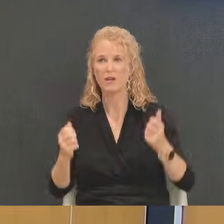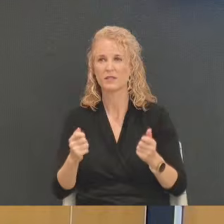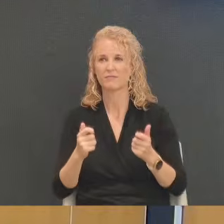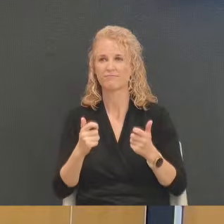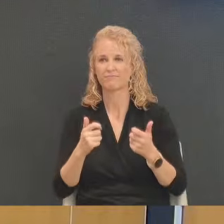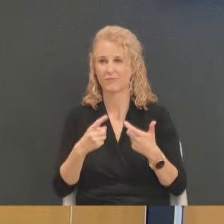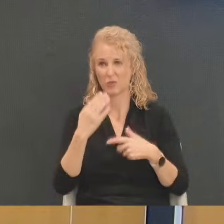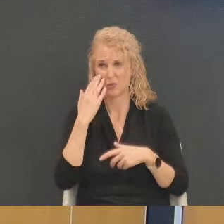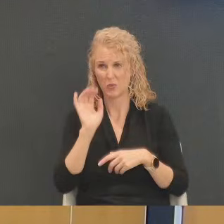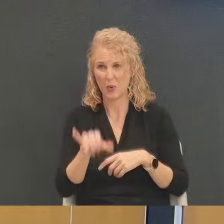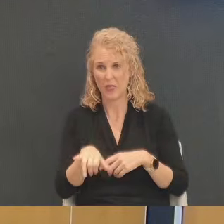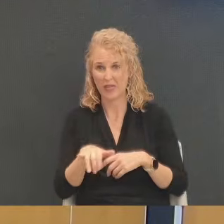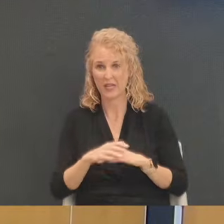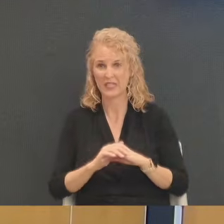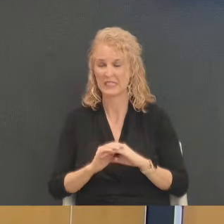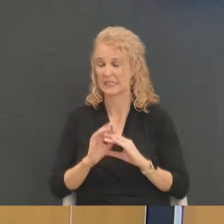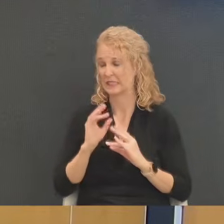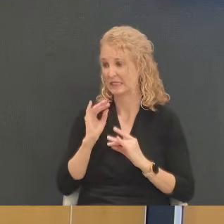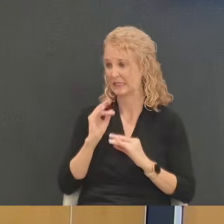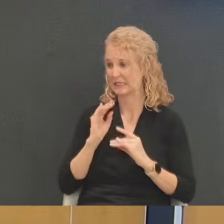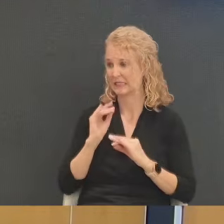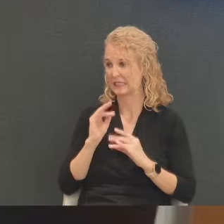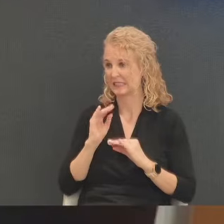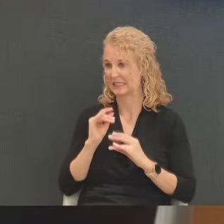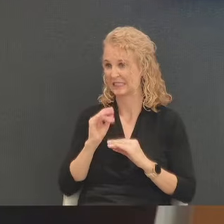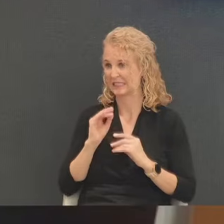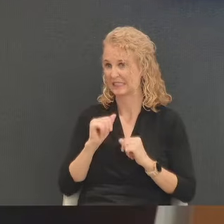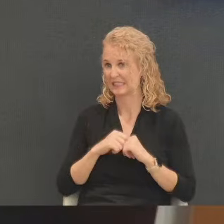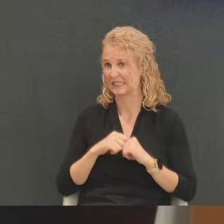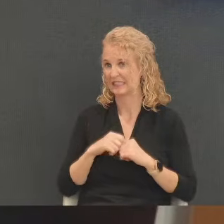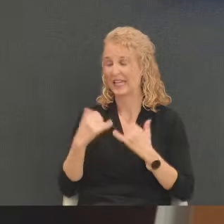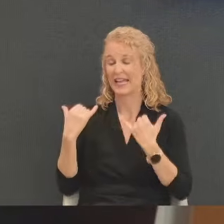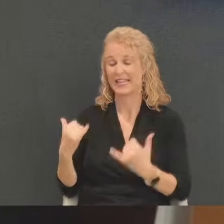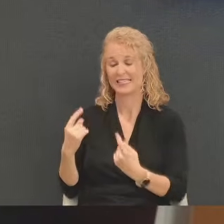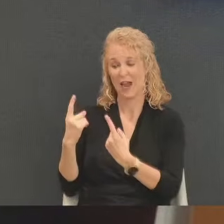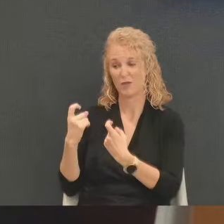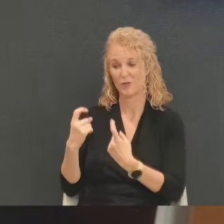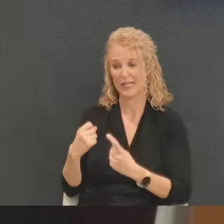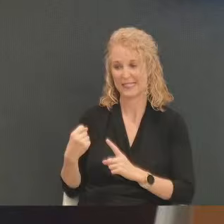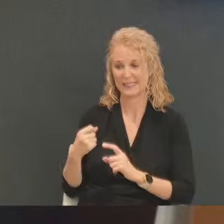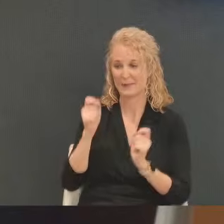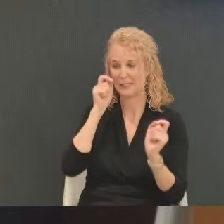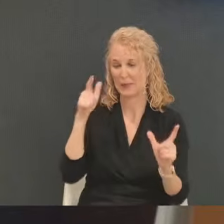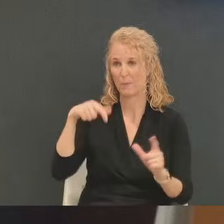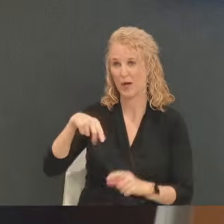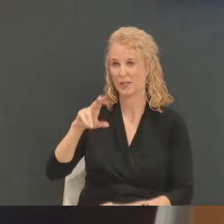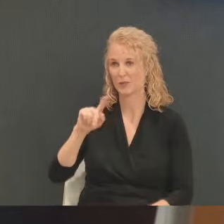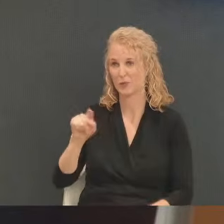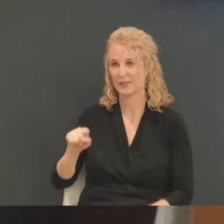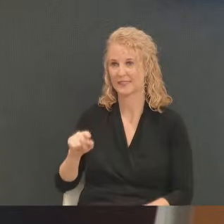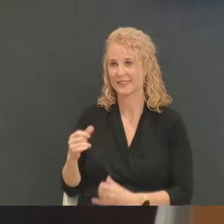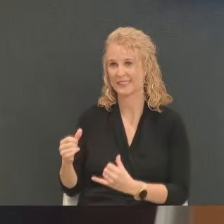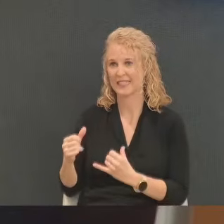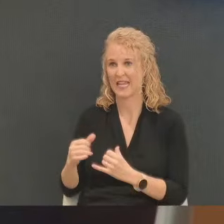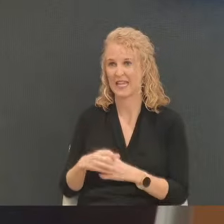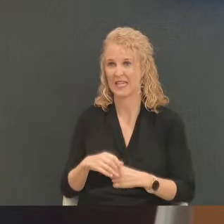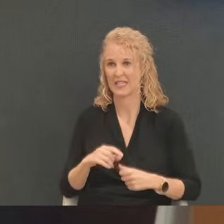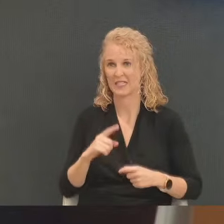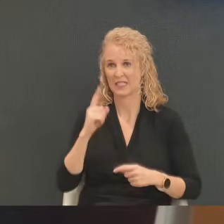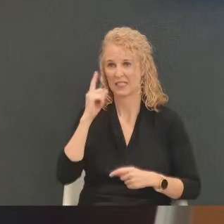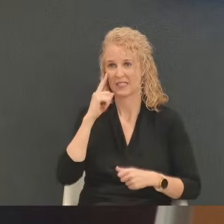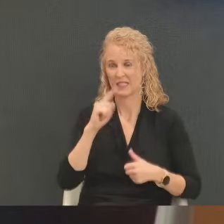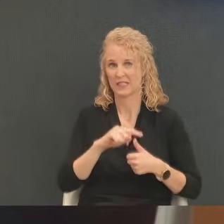know that? Um, now you're really testing me. so four floors on four or five floors on the court,